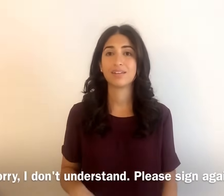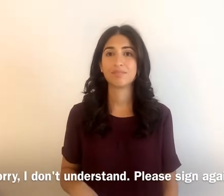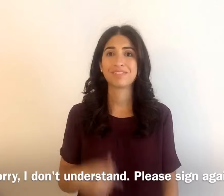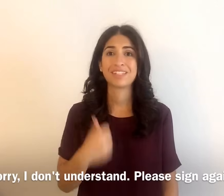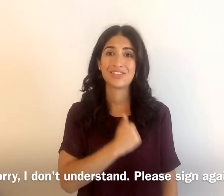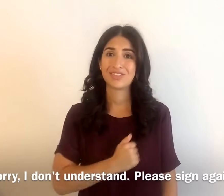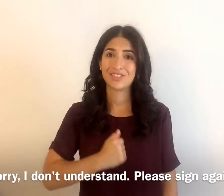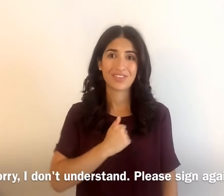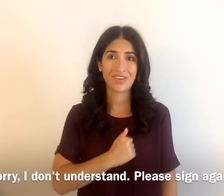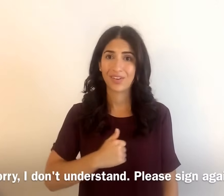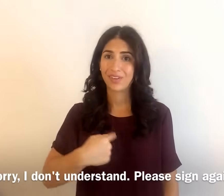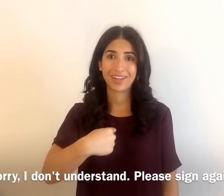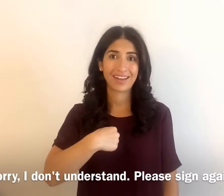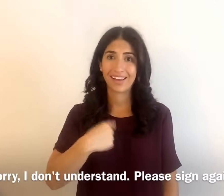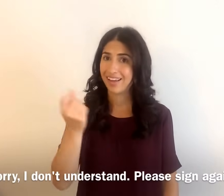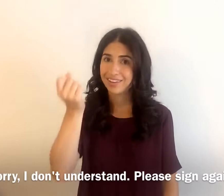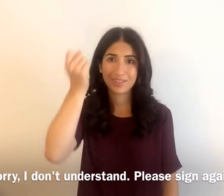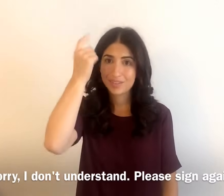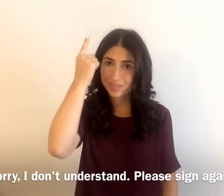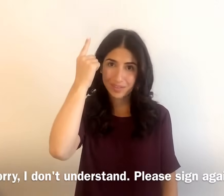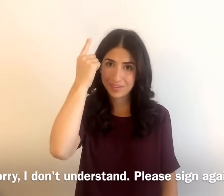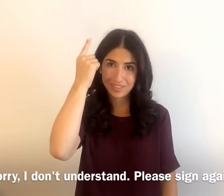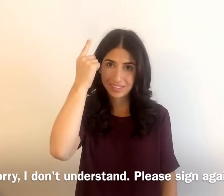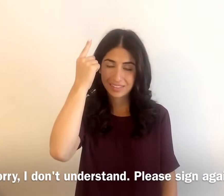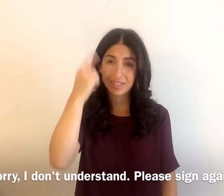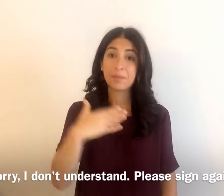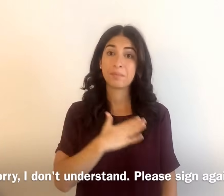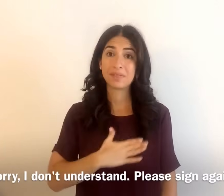so maybe you'll sign: "sorry I don't understand"